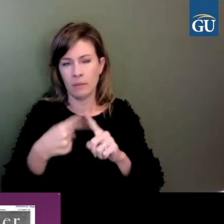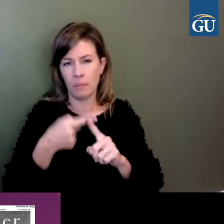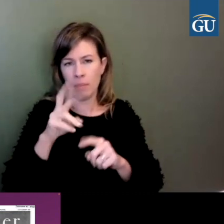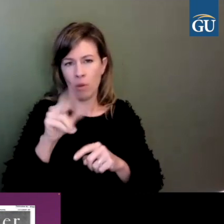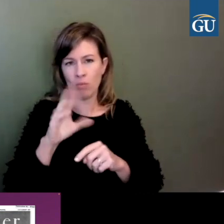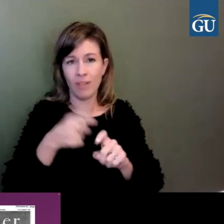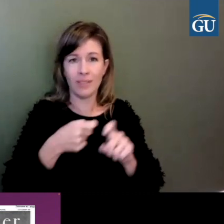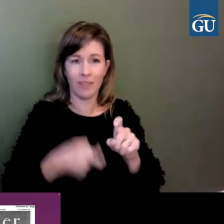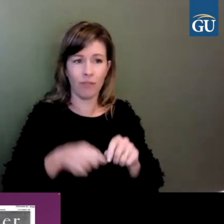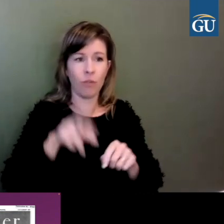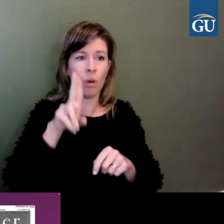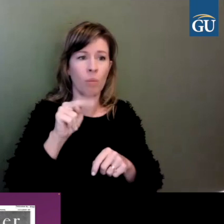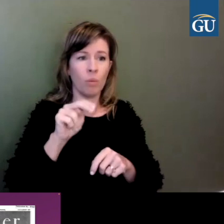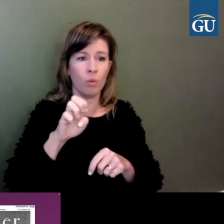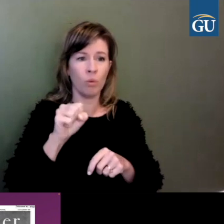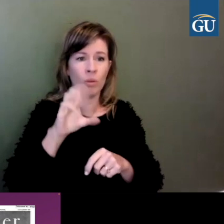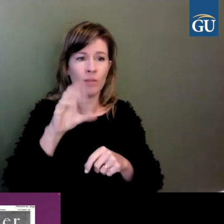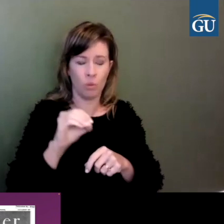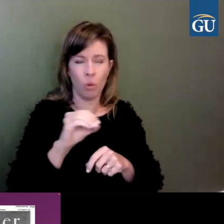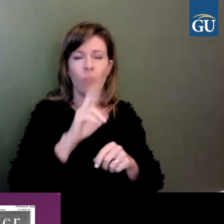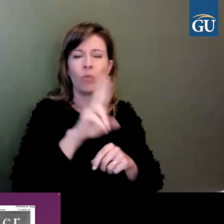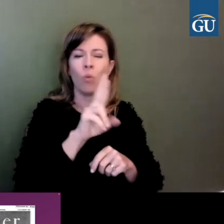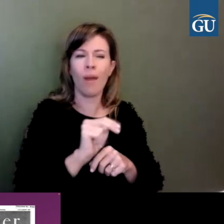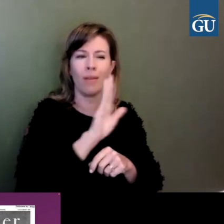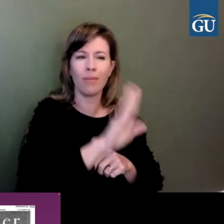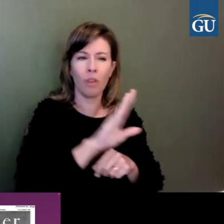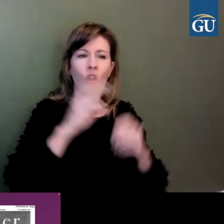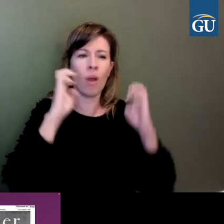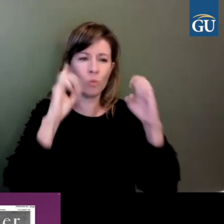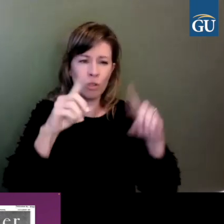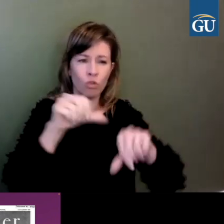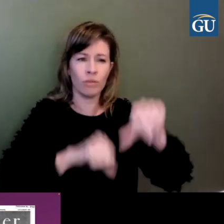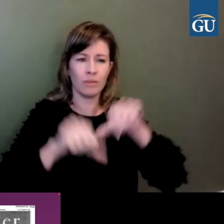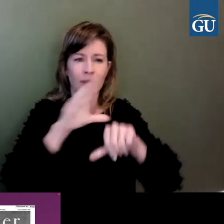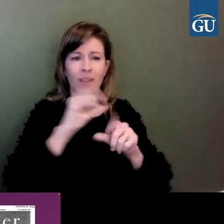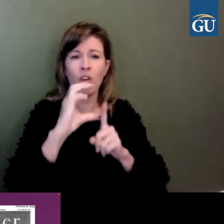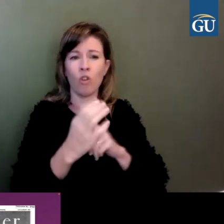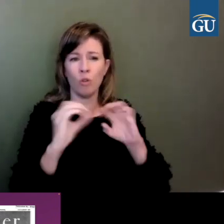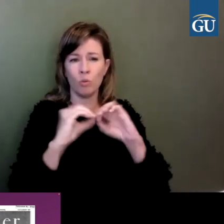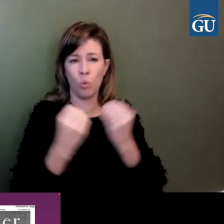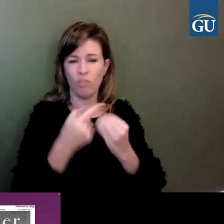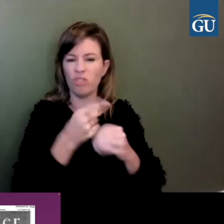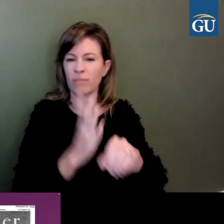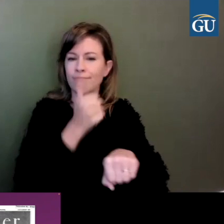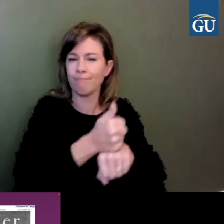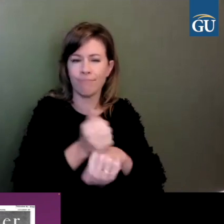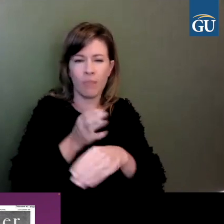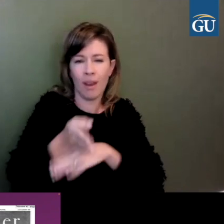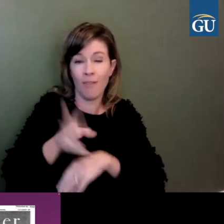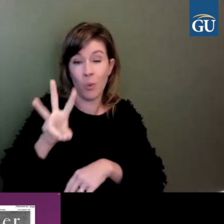, the United Nations Educational and scientific Organization general council which came out right after